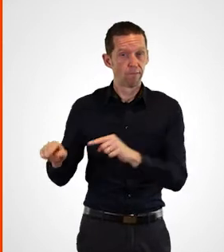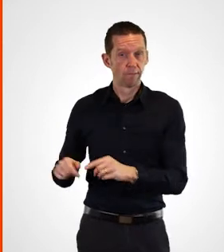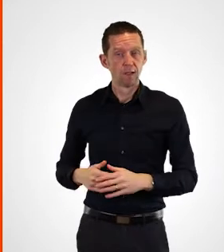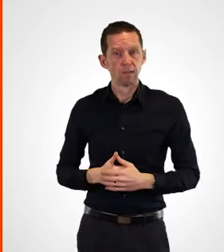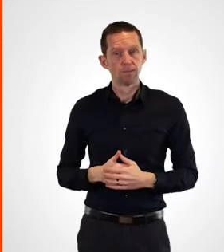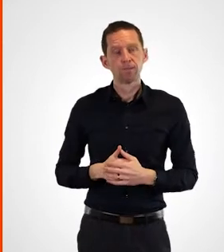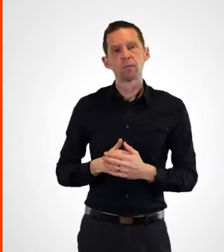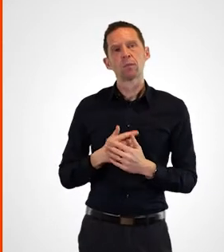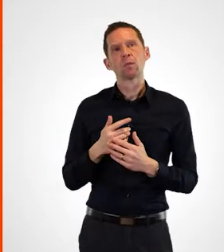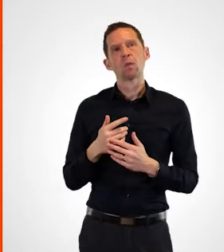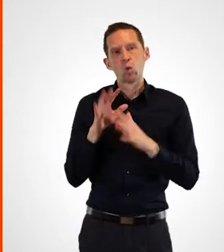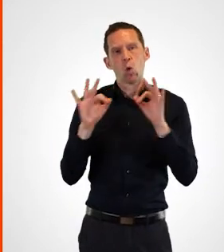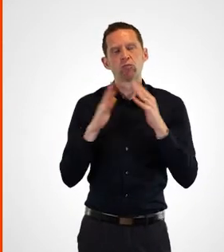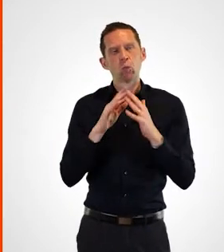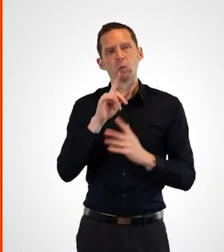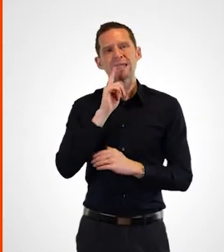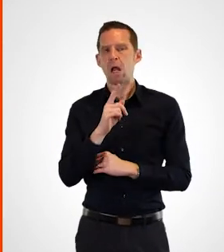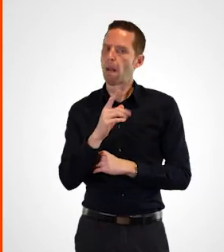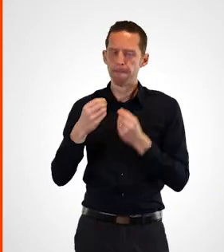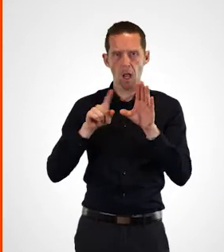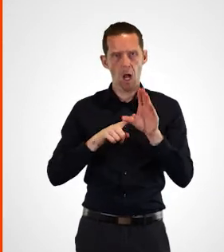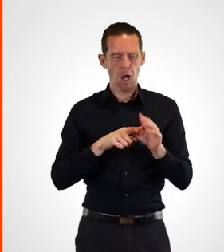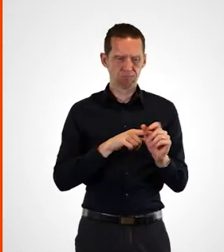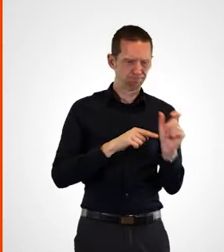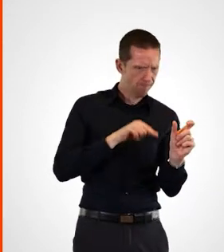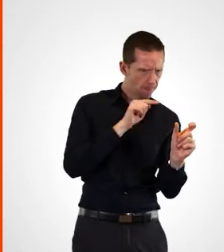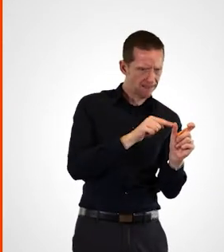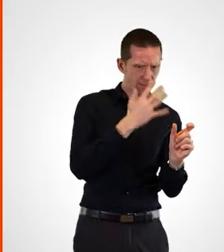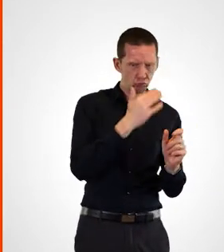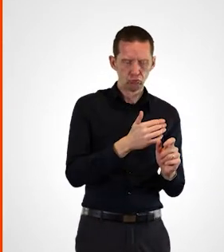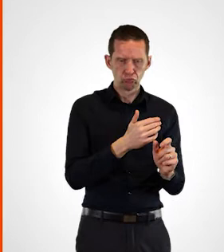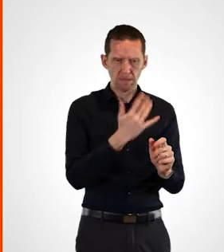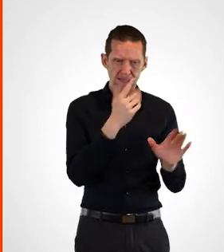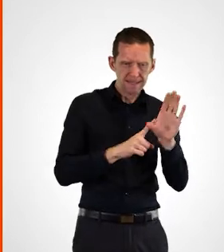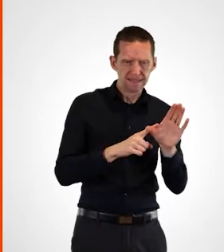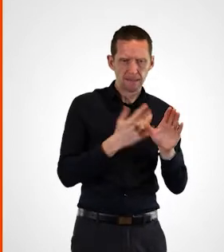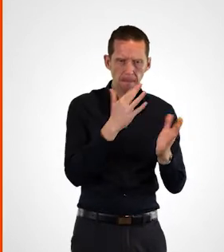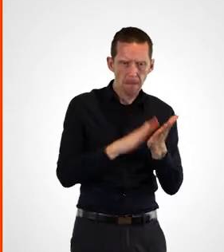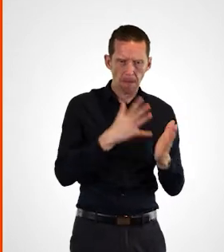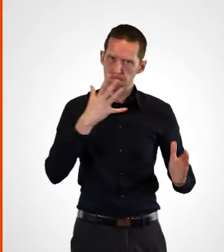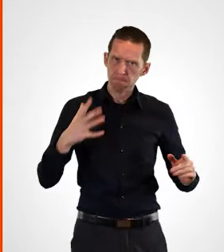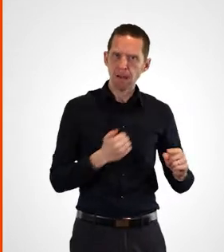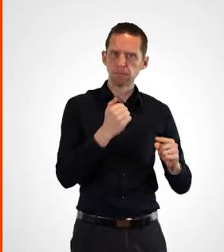as we mentioned before, it's not very useful to say by this specific age, two years X months, a child must do this.